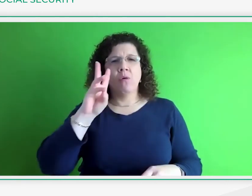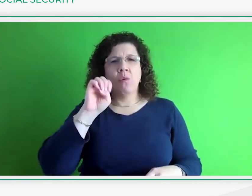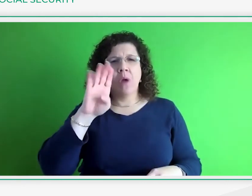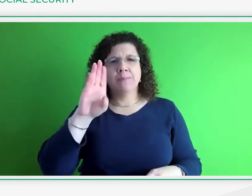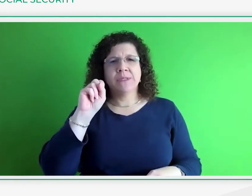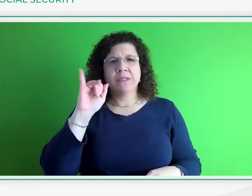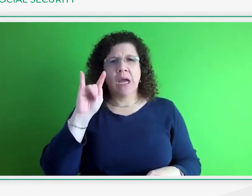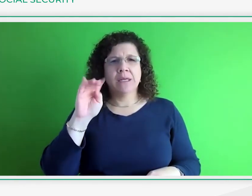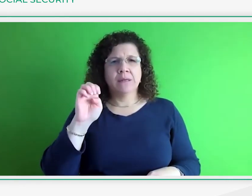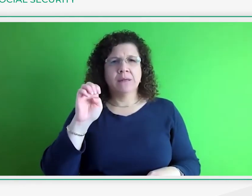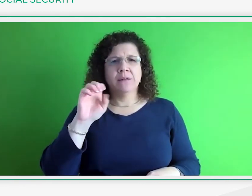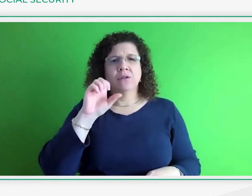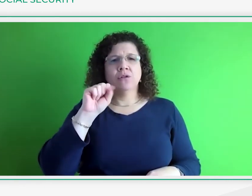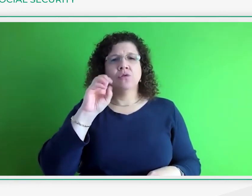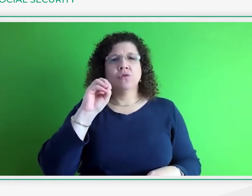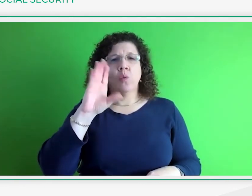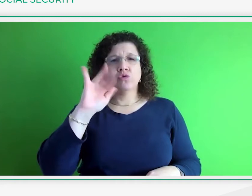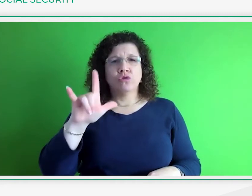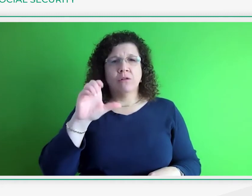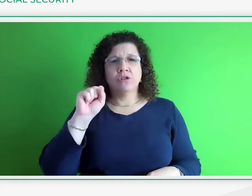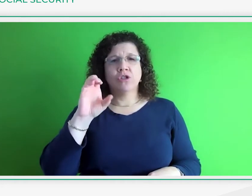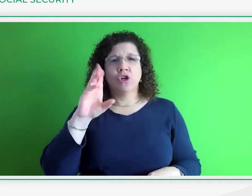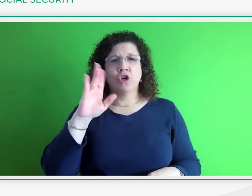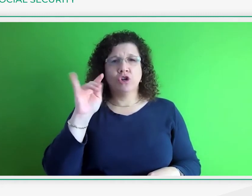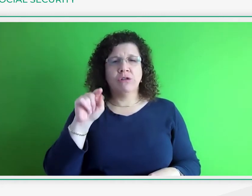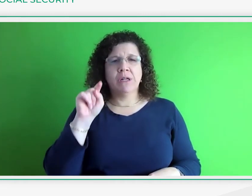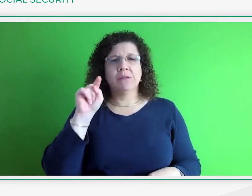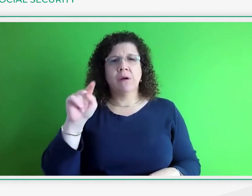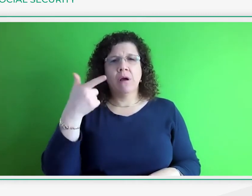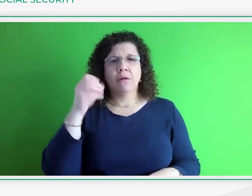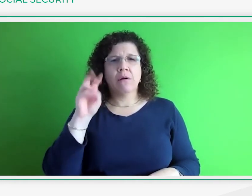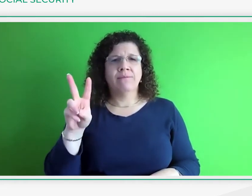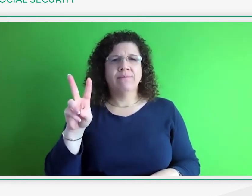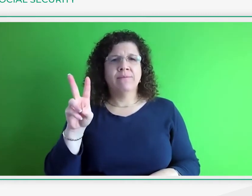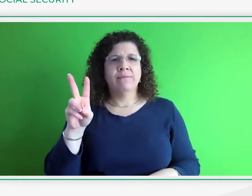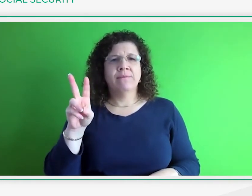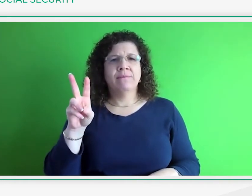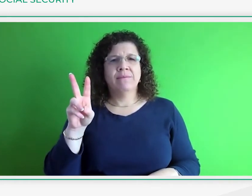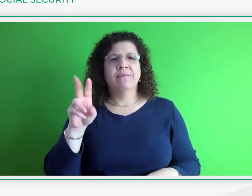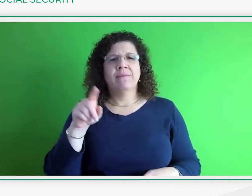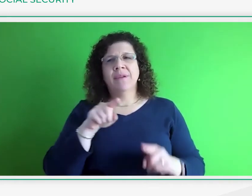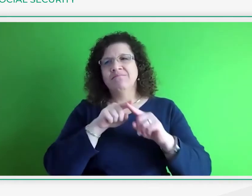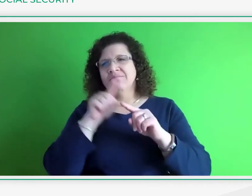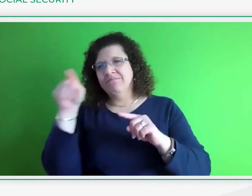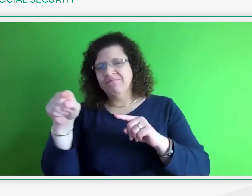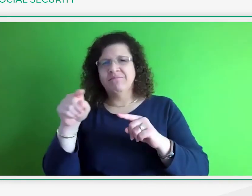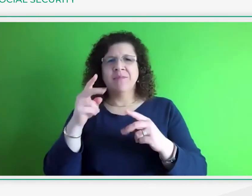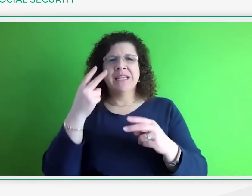You can get your numbers from their website, socialsecurity.gov. That’s the actual website.